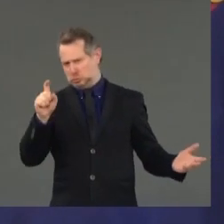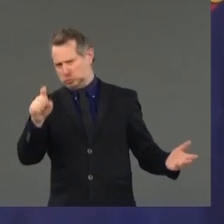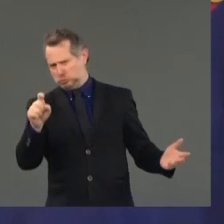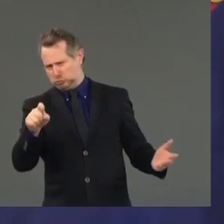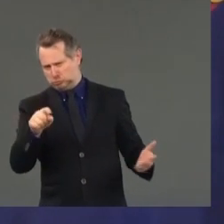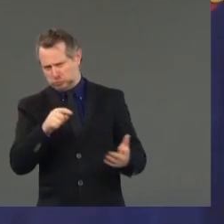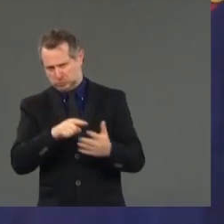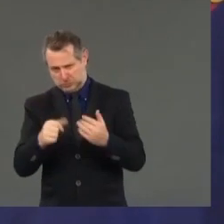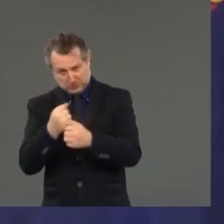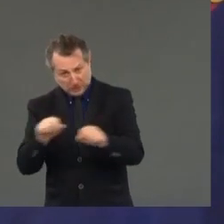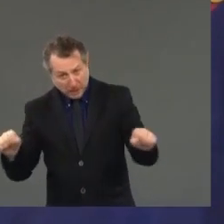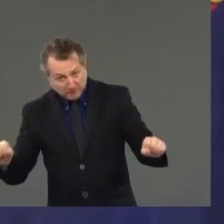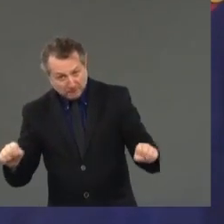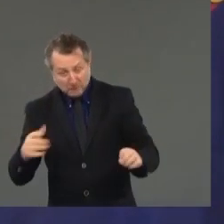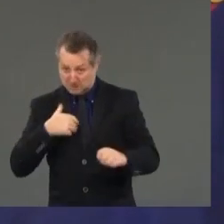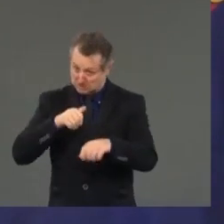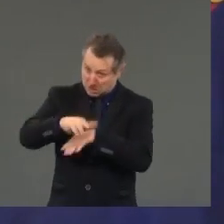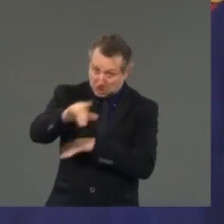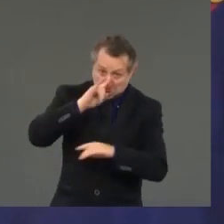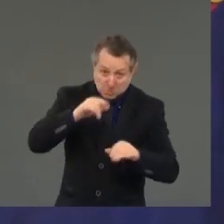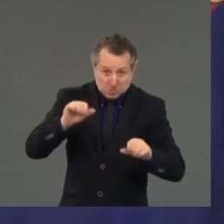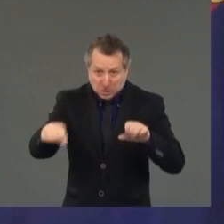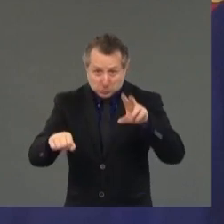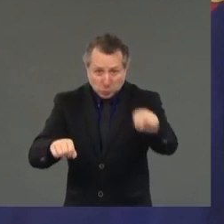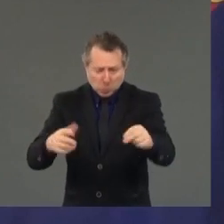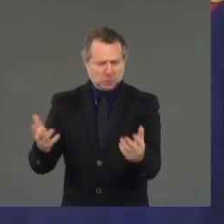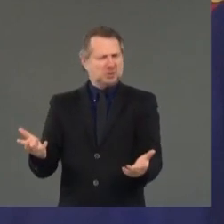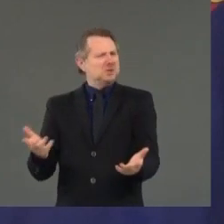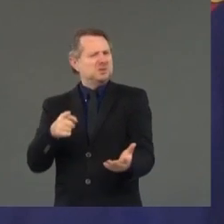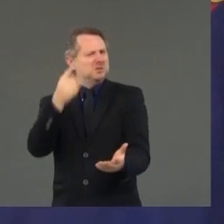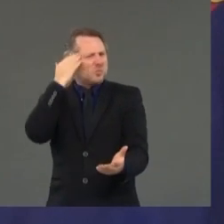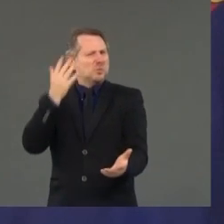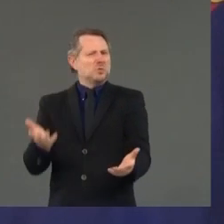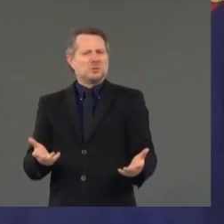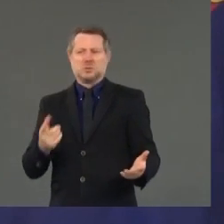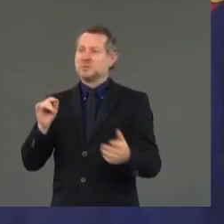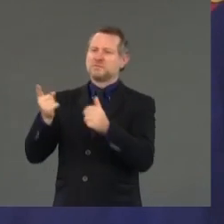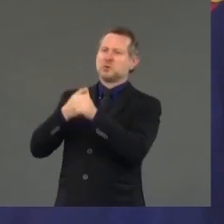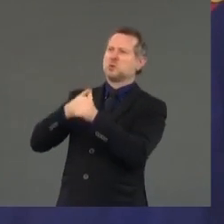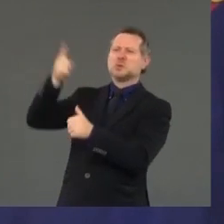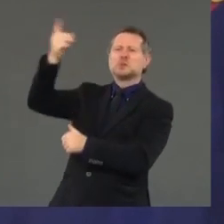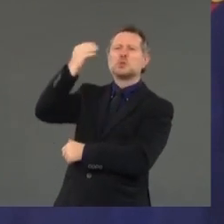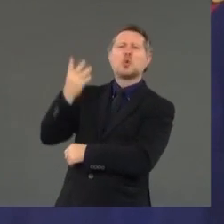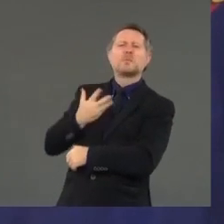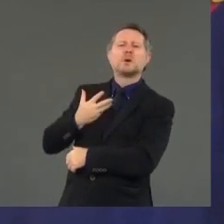CAMP. SHOULD I SEND MY CHILDREN TO DAY CAMP?